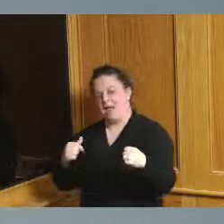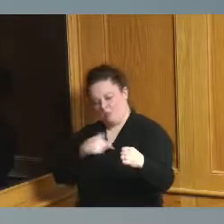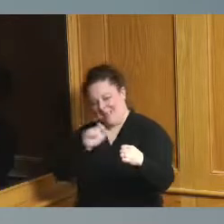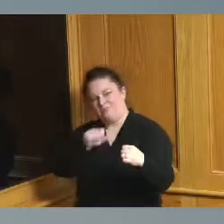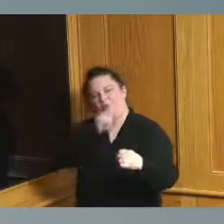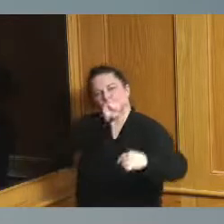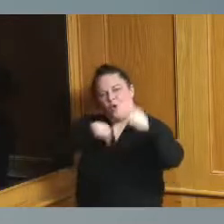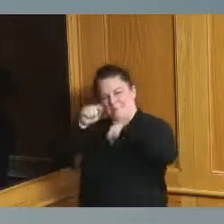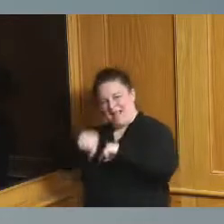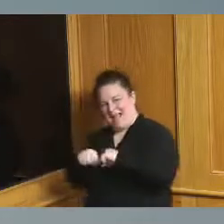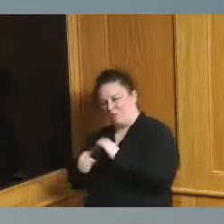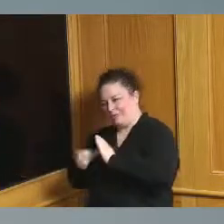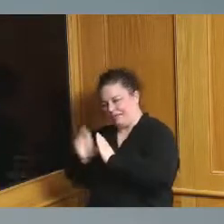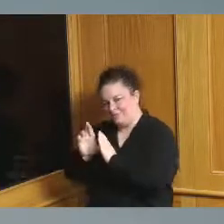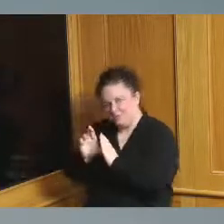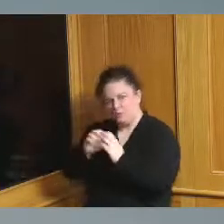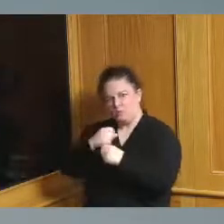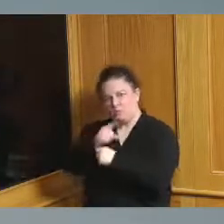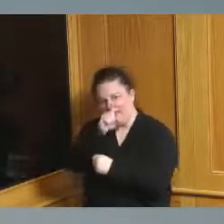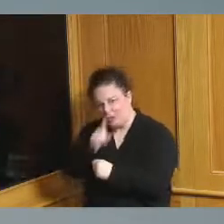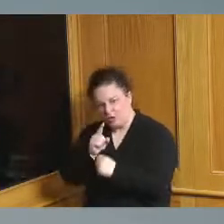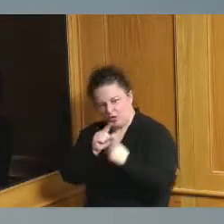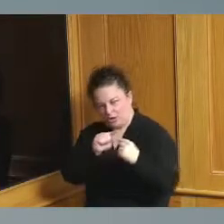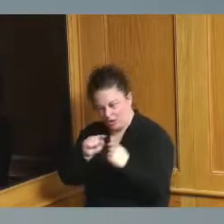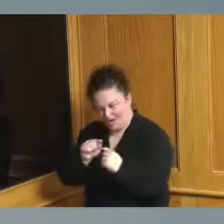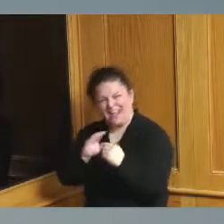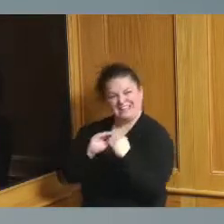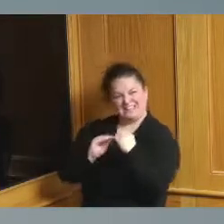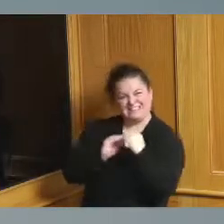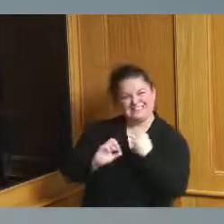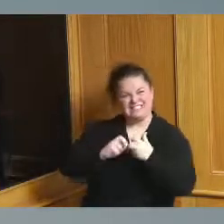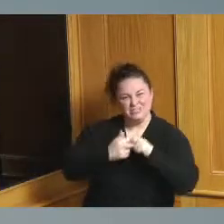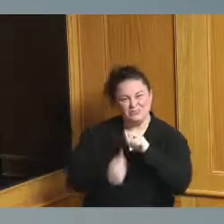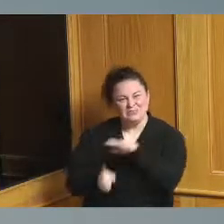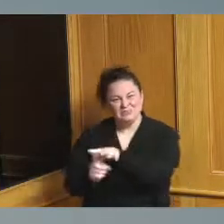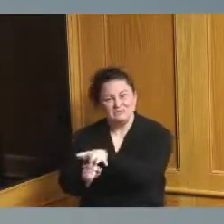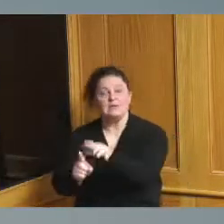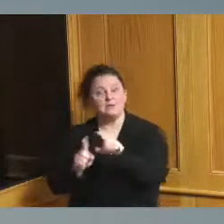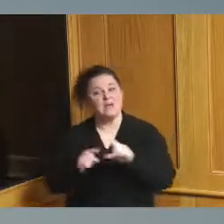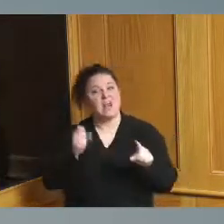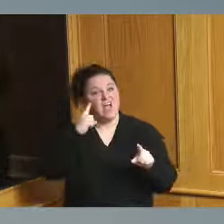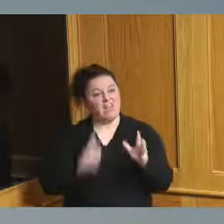and remedy some things but i i do think that by and large the determinations that were made